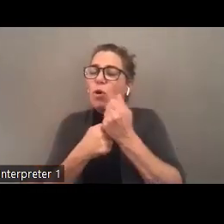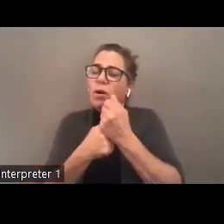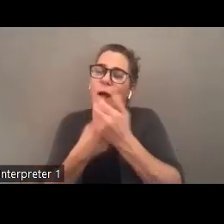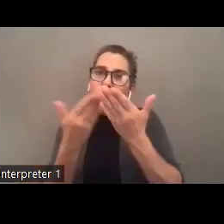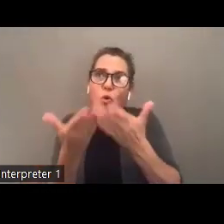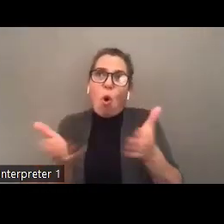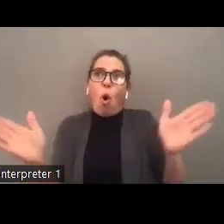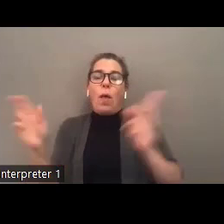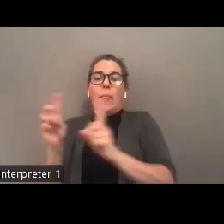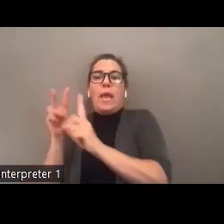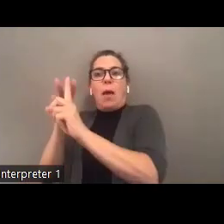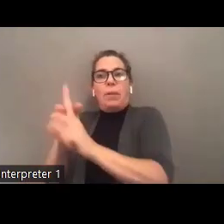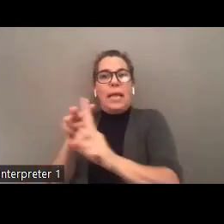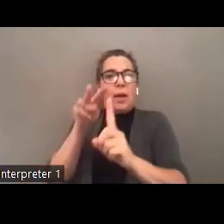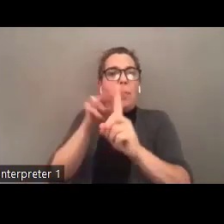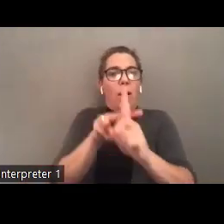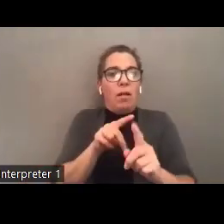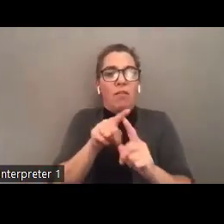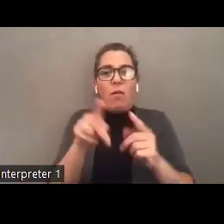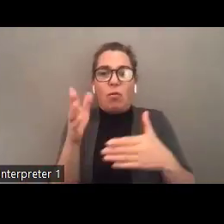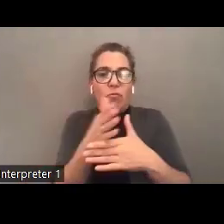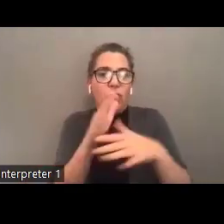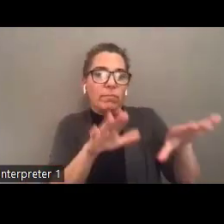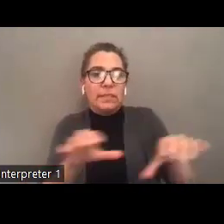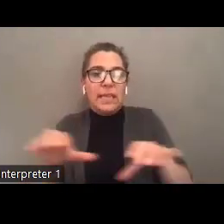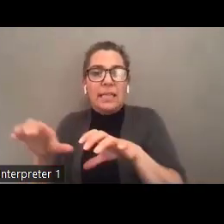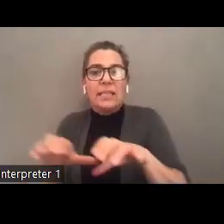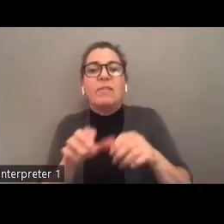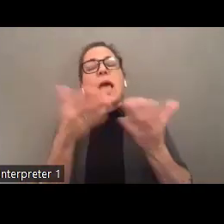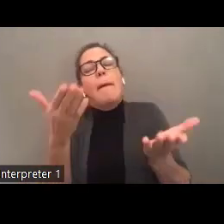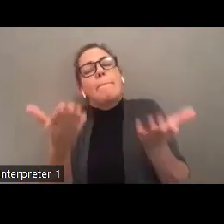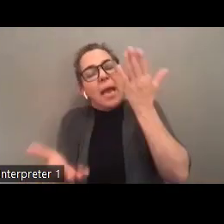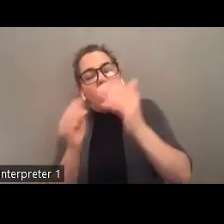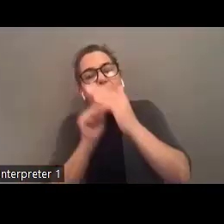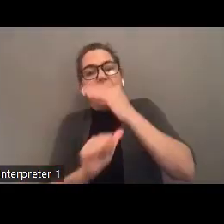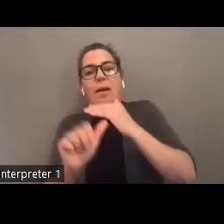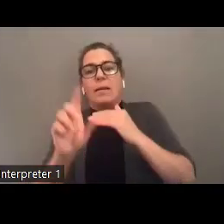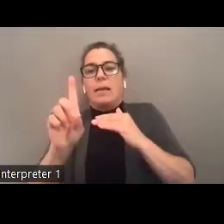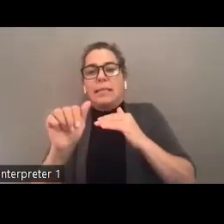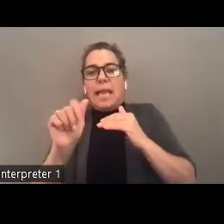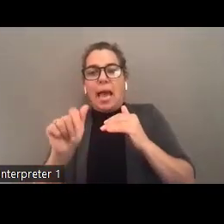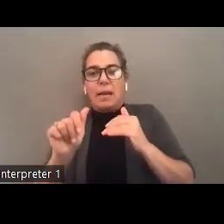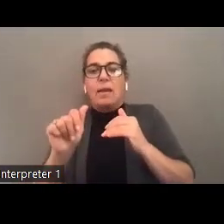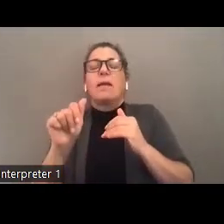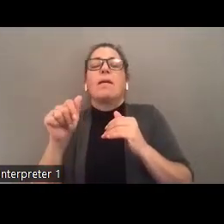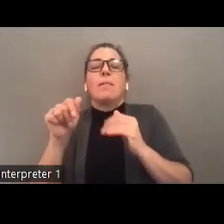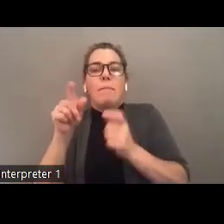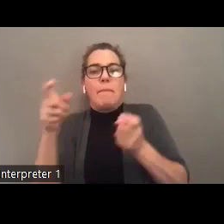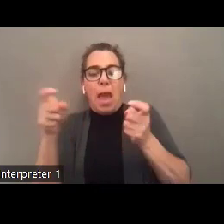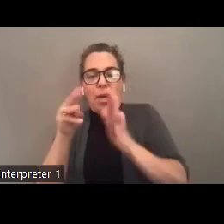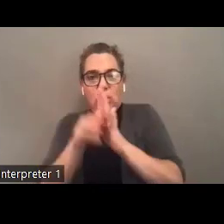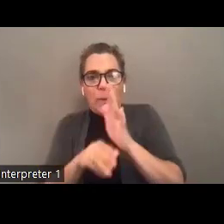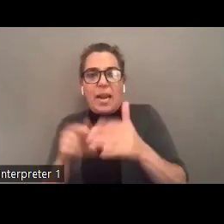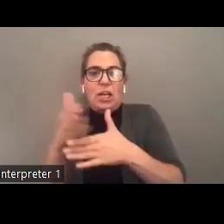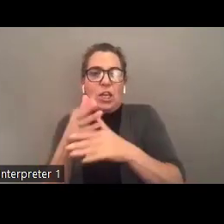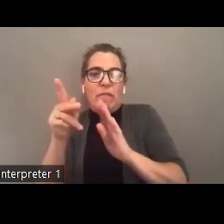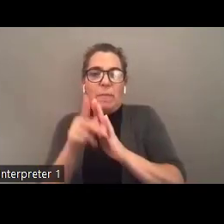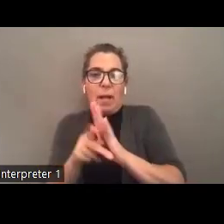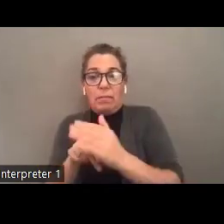for the range of research activities that might be conducted under the data management and sharing policy. So it addresses both identifiable